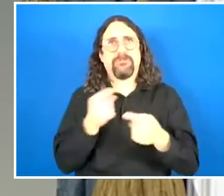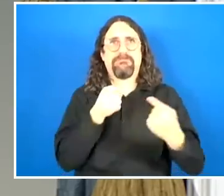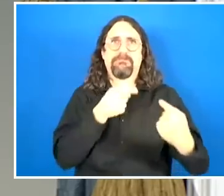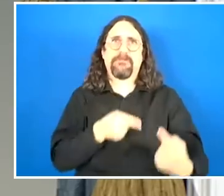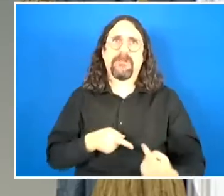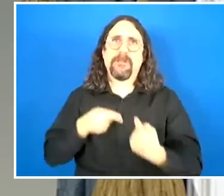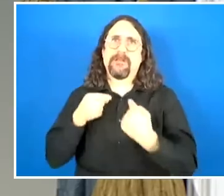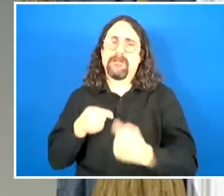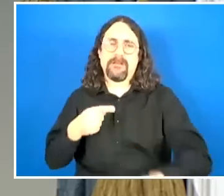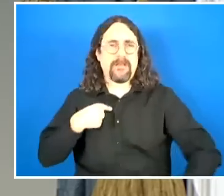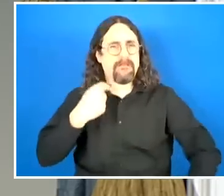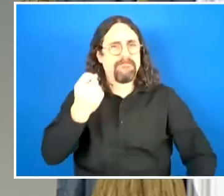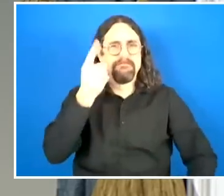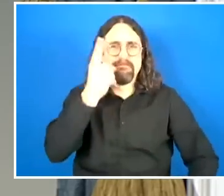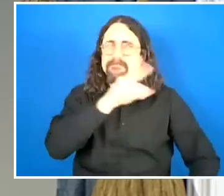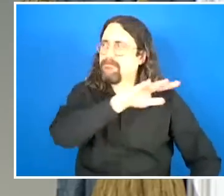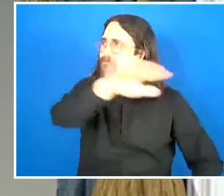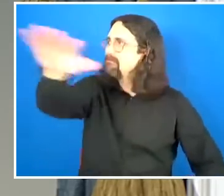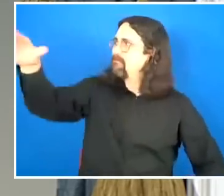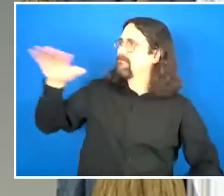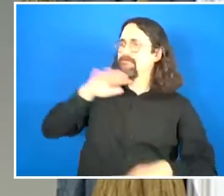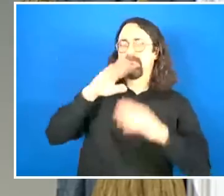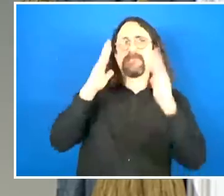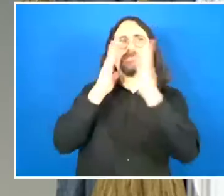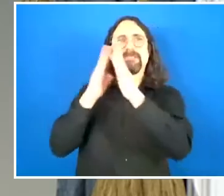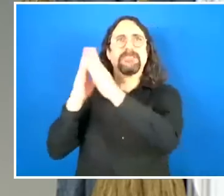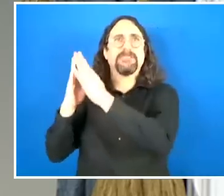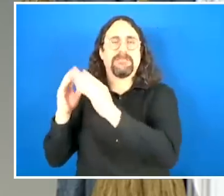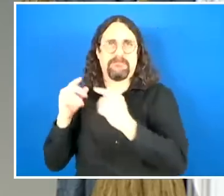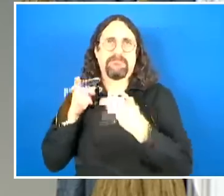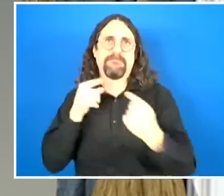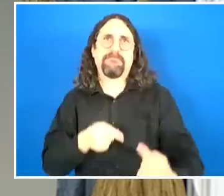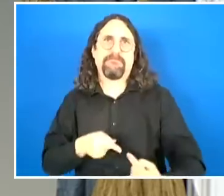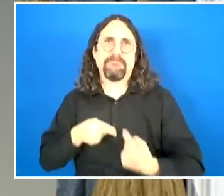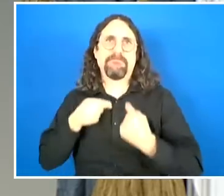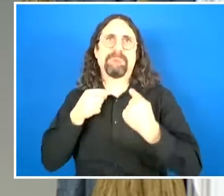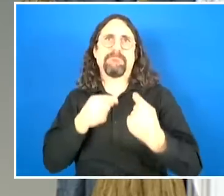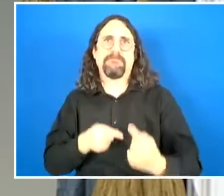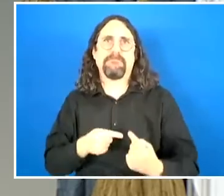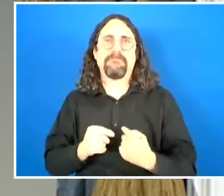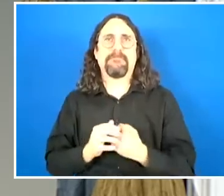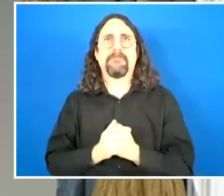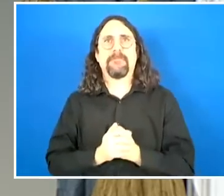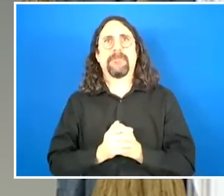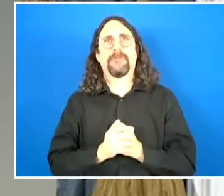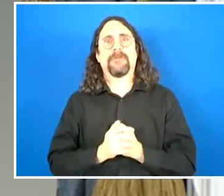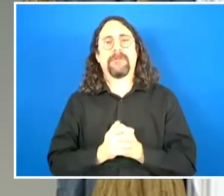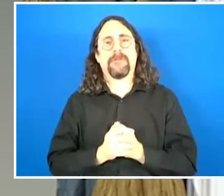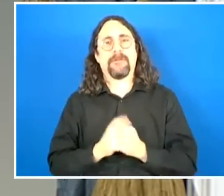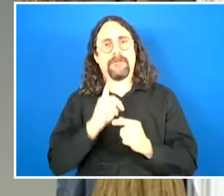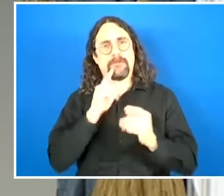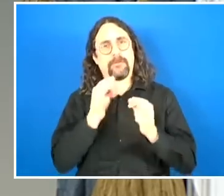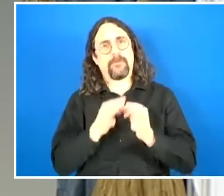ENVIRONMENT INTO ACCOUNT WHEN ASSESSING STUDENTS AND ENSURING THAT WE HAVE A UNIFORM EQUITABLE SYSTEM ACROSS THE BOARD.